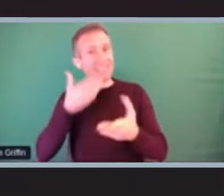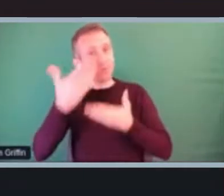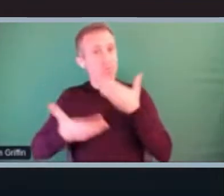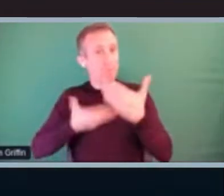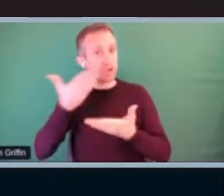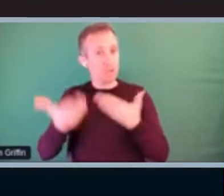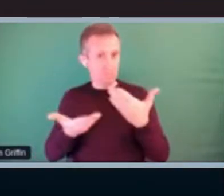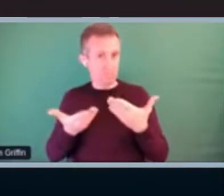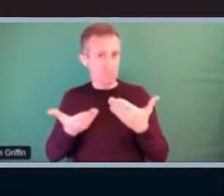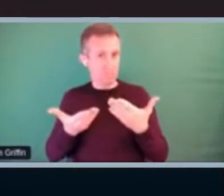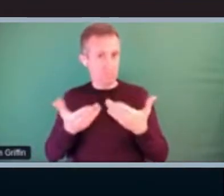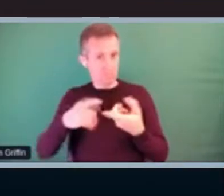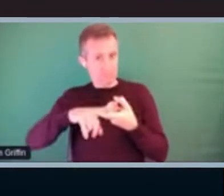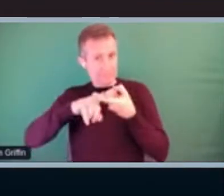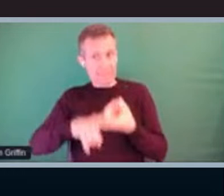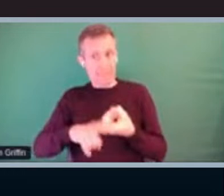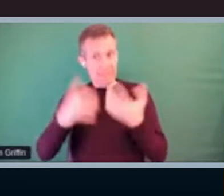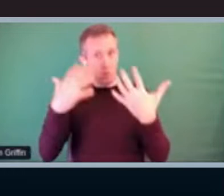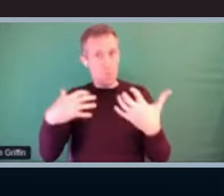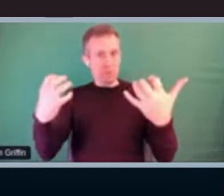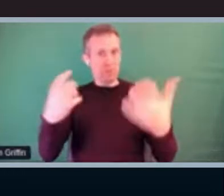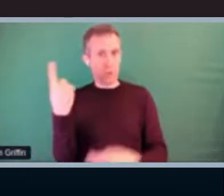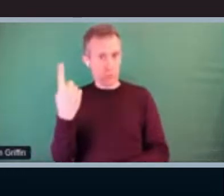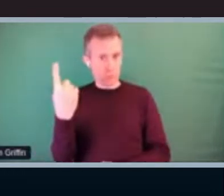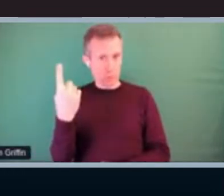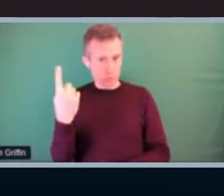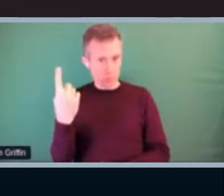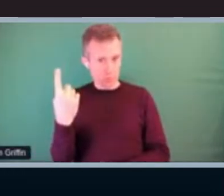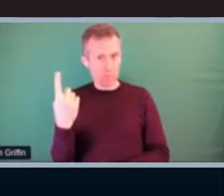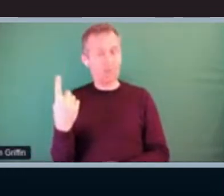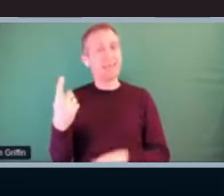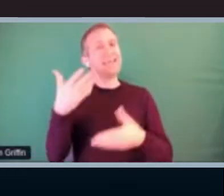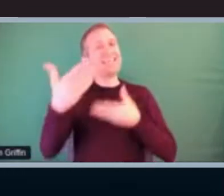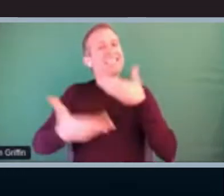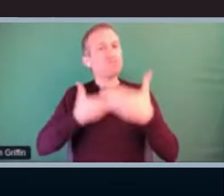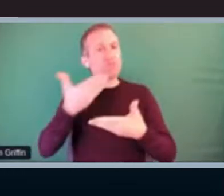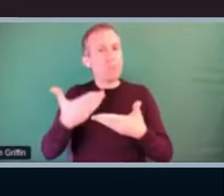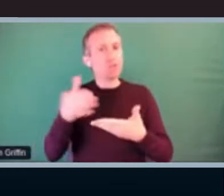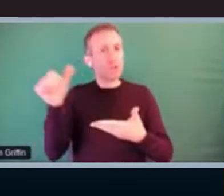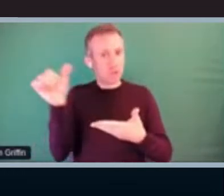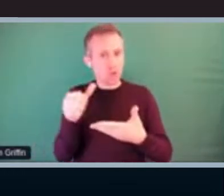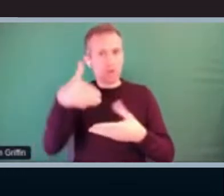For more complex images, a full description should include the title, the construction